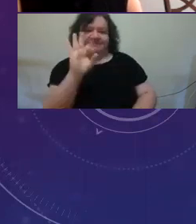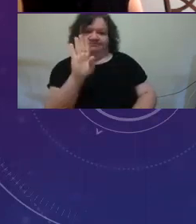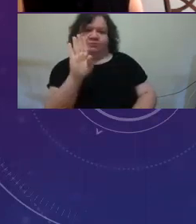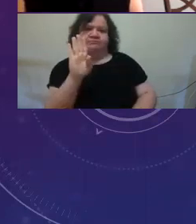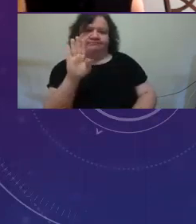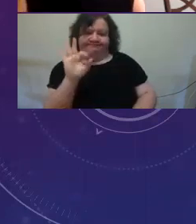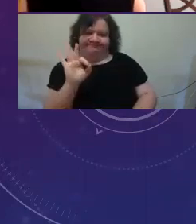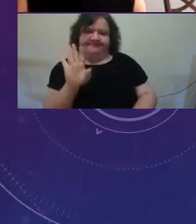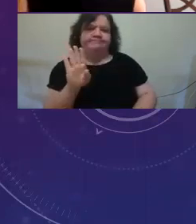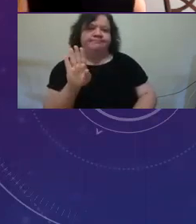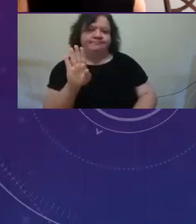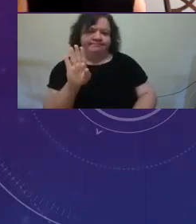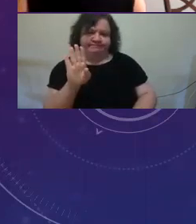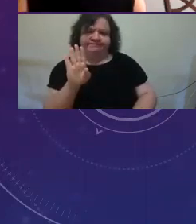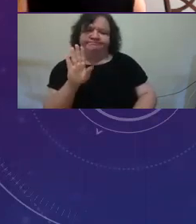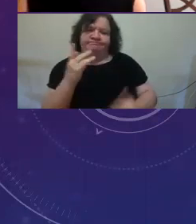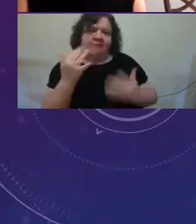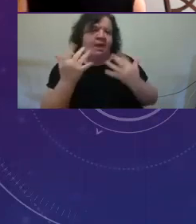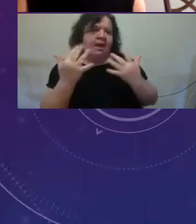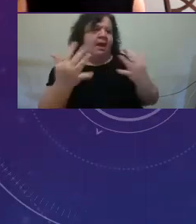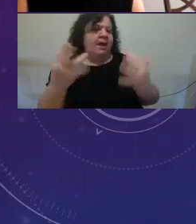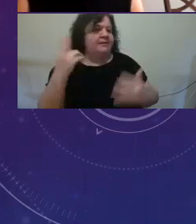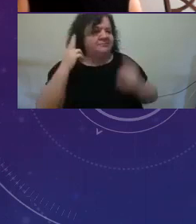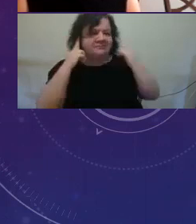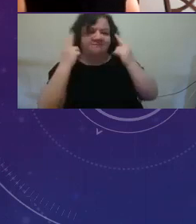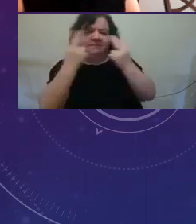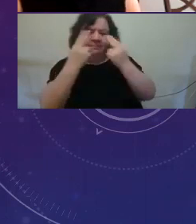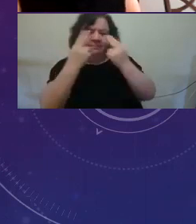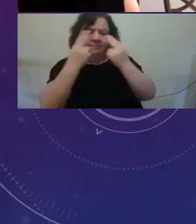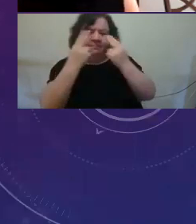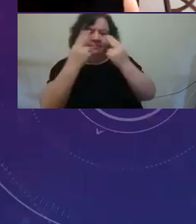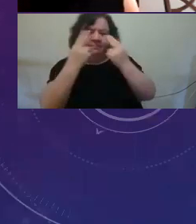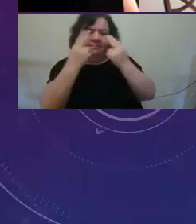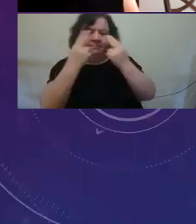know most people who are deafblind prefer Facebook next question Thank You